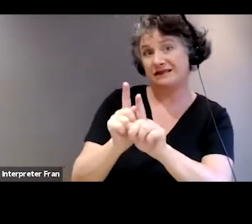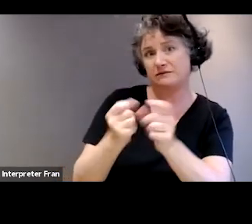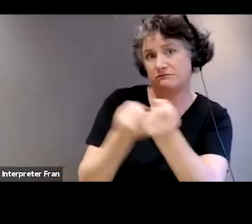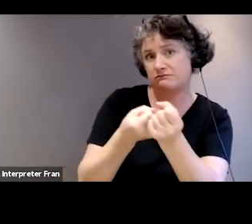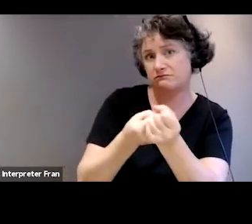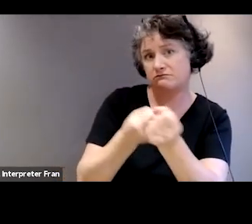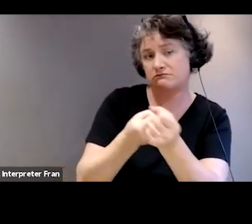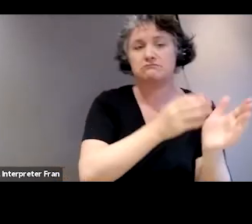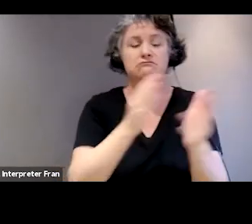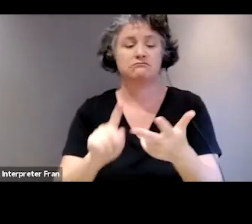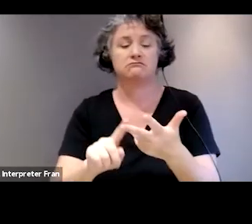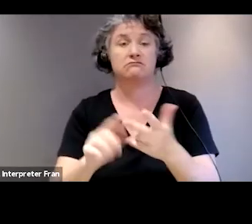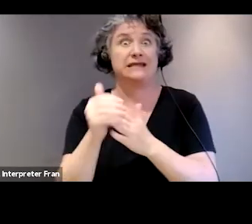Saint Margaret's Anglican church November 5 and November 6. Oak Ridge community center